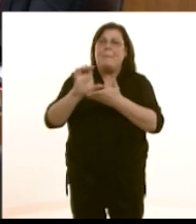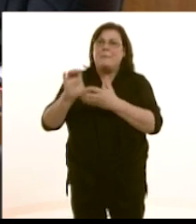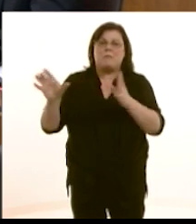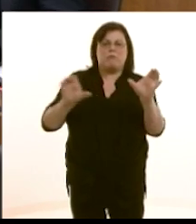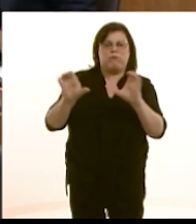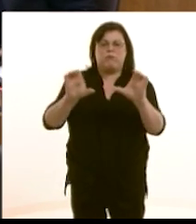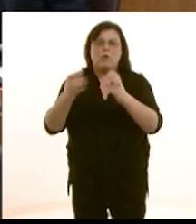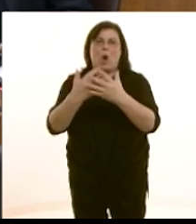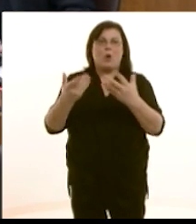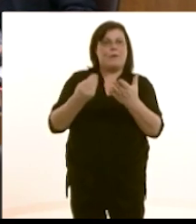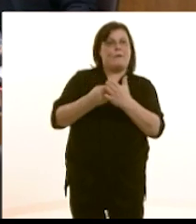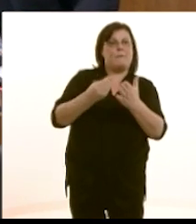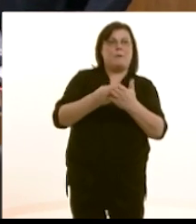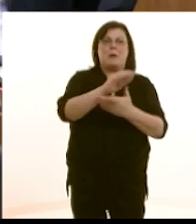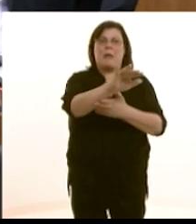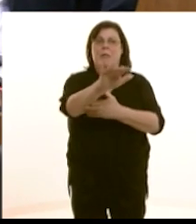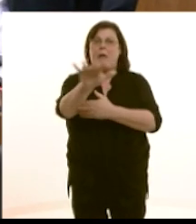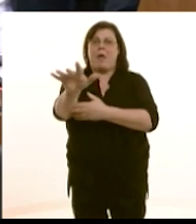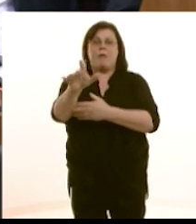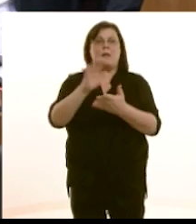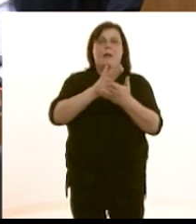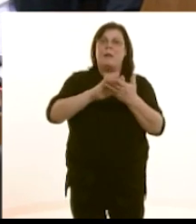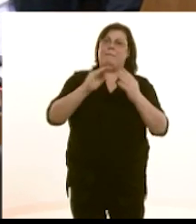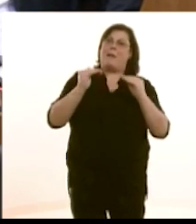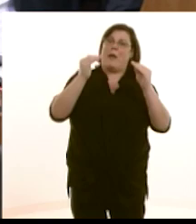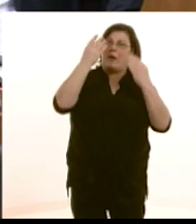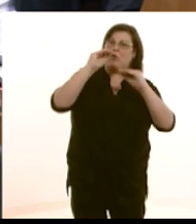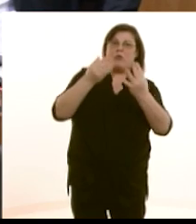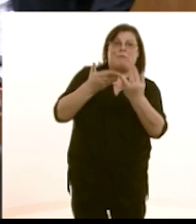that are available to higher education, and the figures that are being talked about in